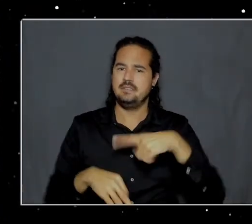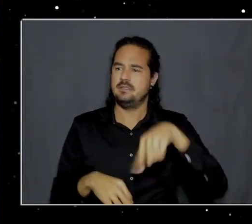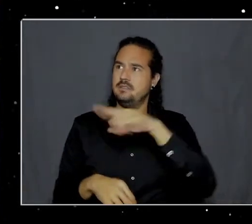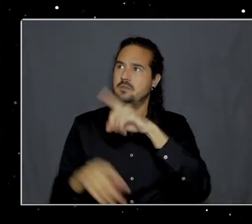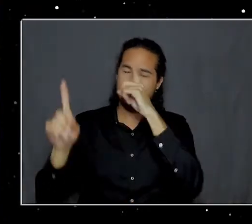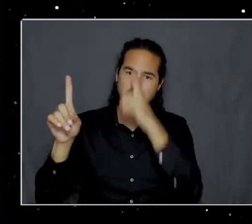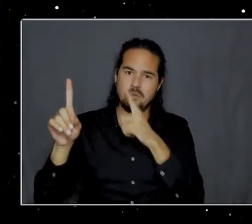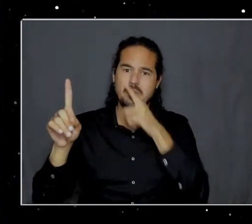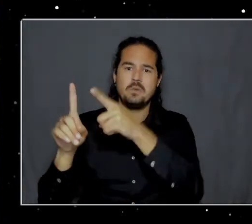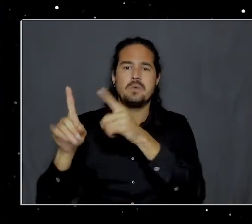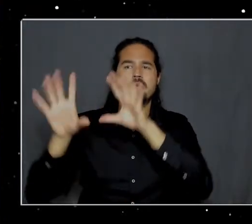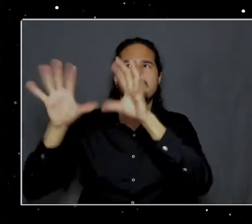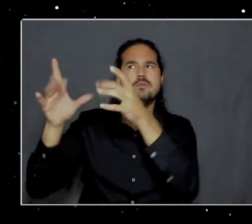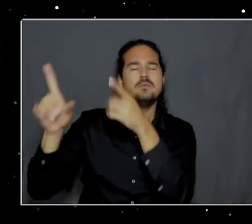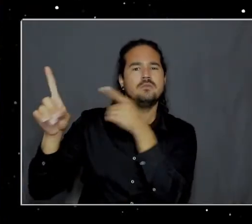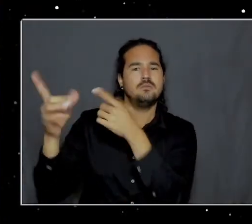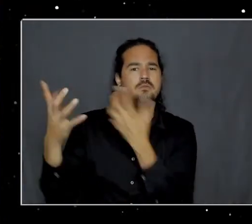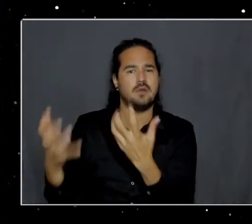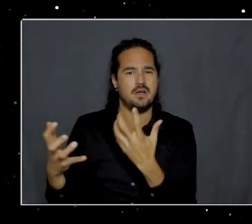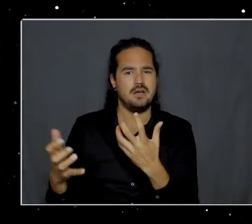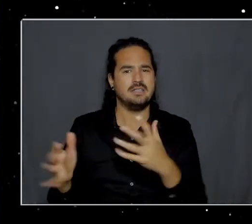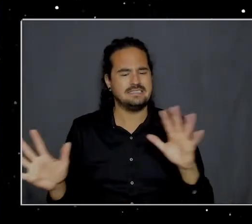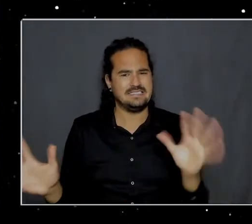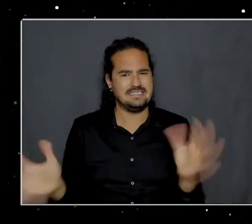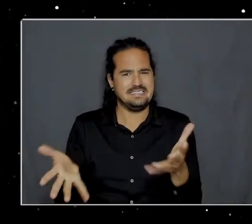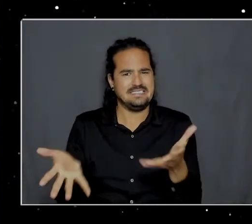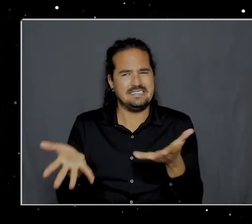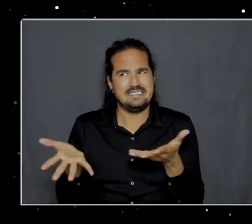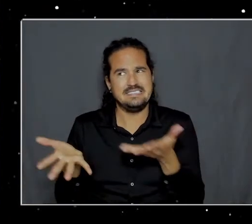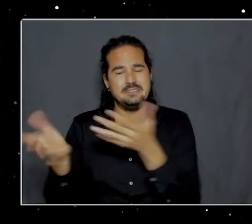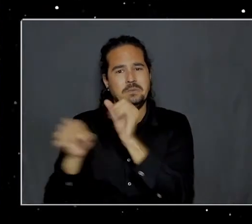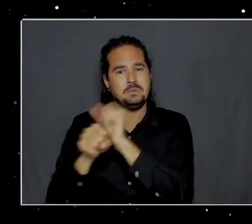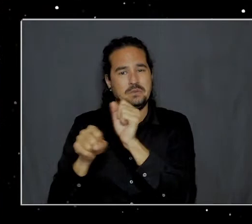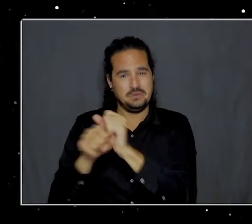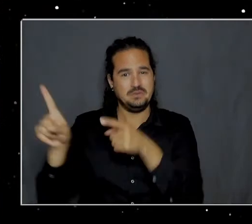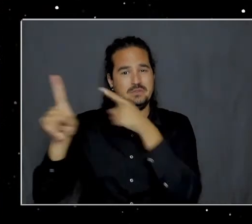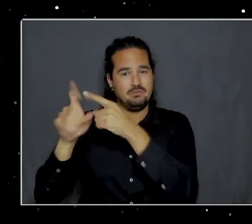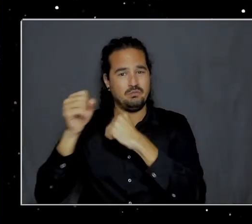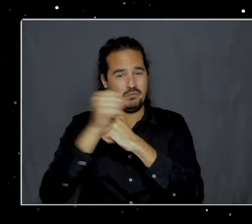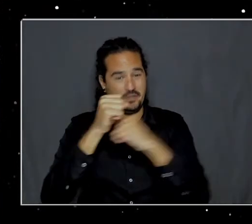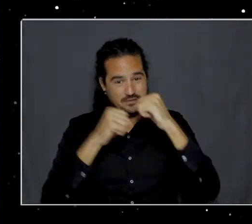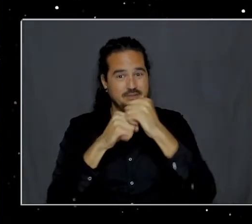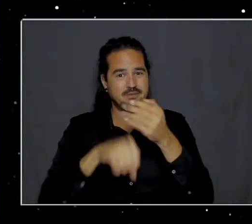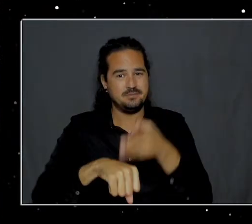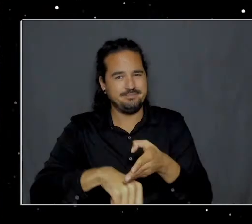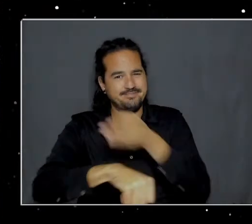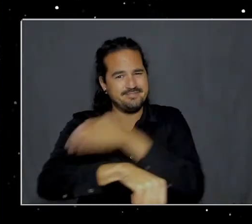WE NEED TO BE HARD ON STRUCTURES, HOLDING THEM ACCOUNTABLE, AND MORE GENEROUS